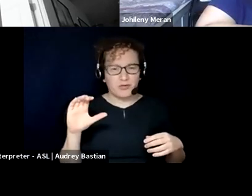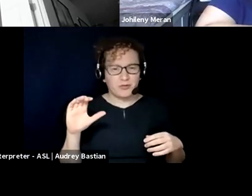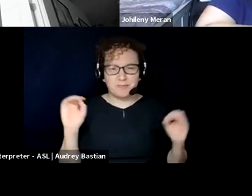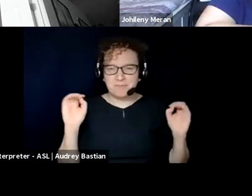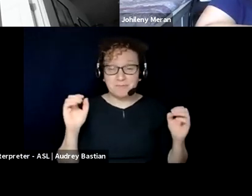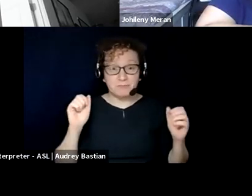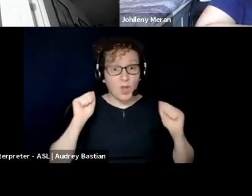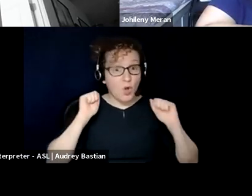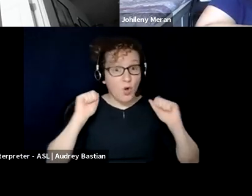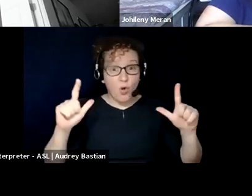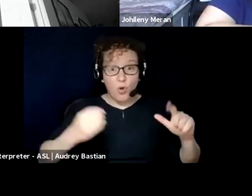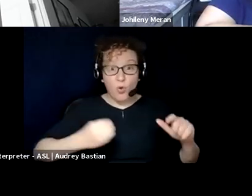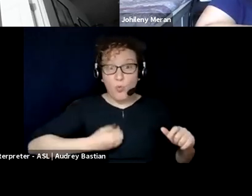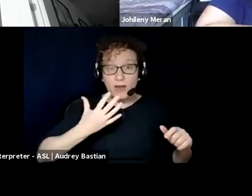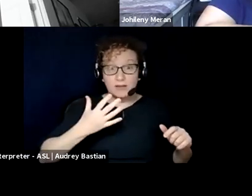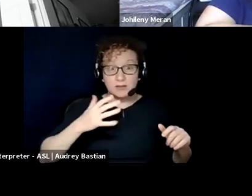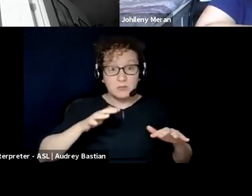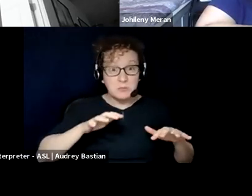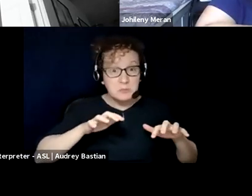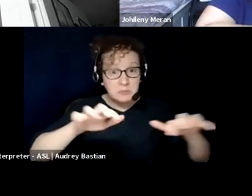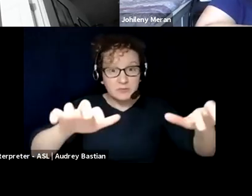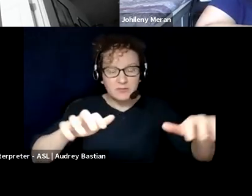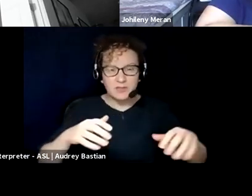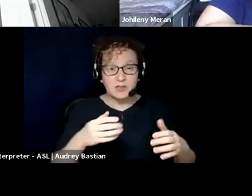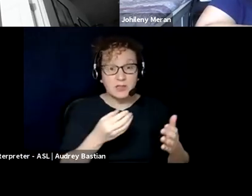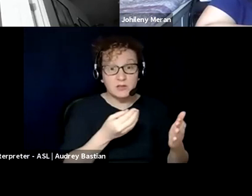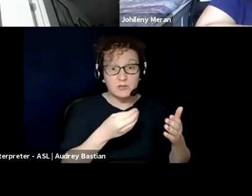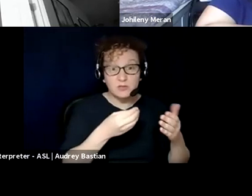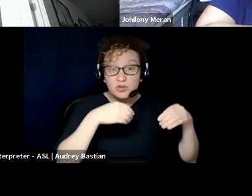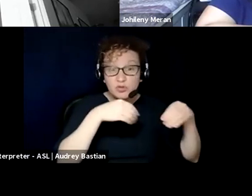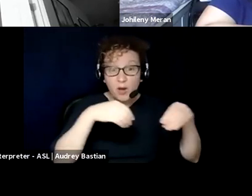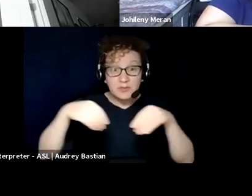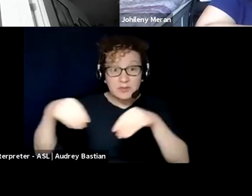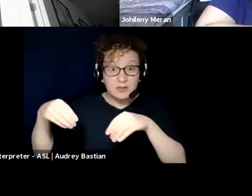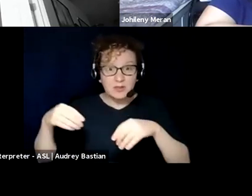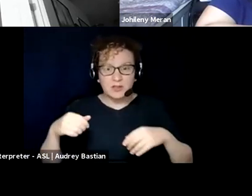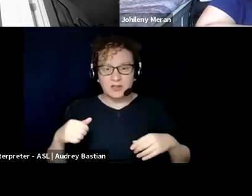just in the shops. And I kind of like -- it is not just a feeling when, you know, people